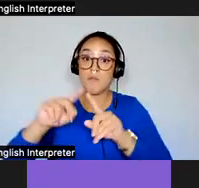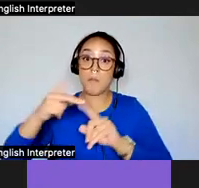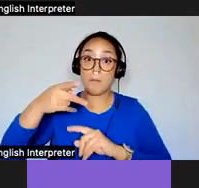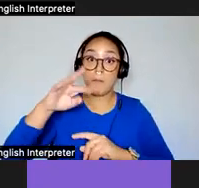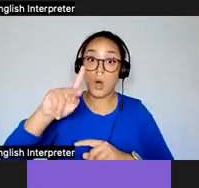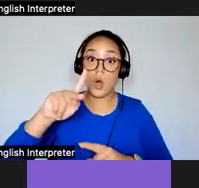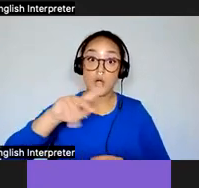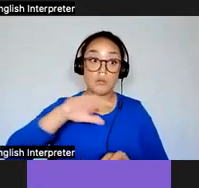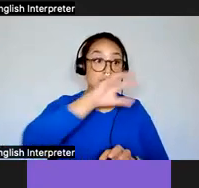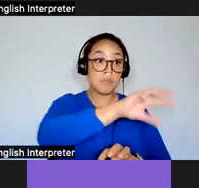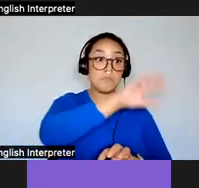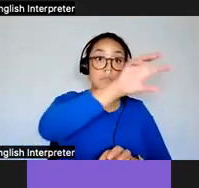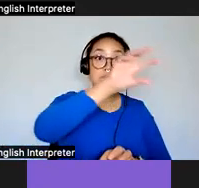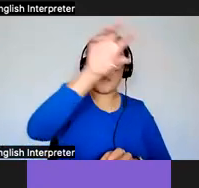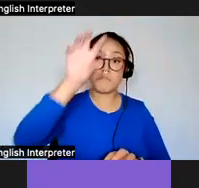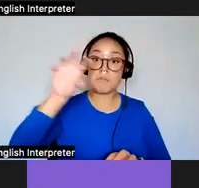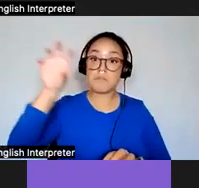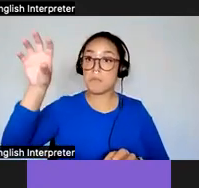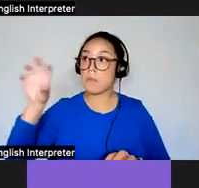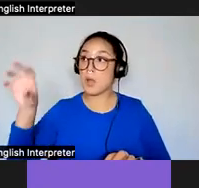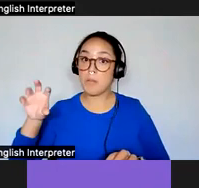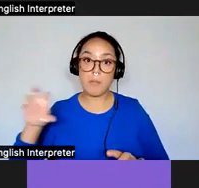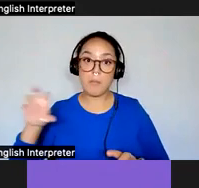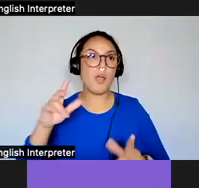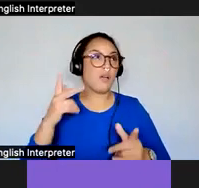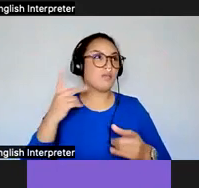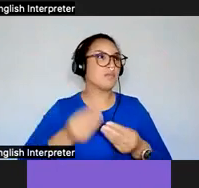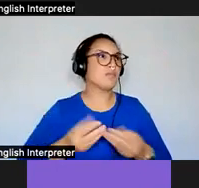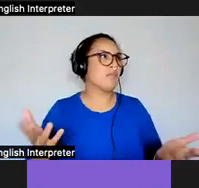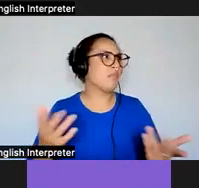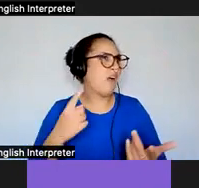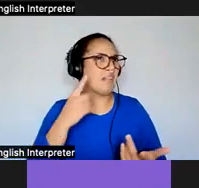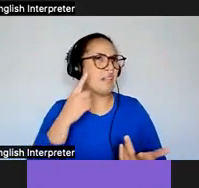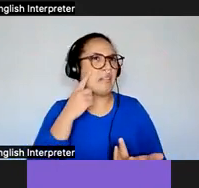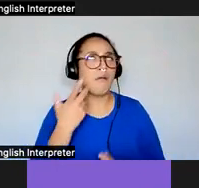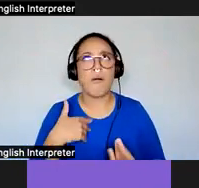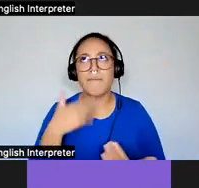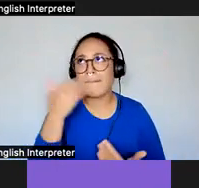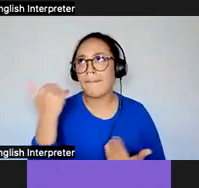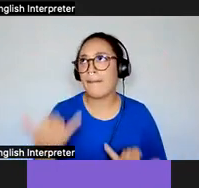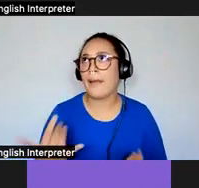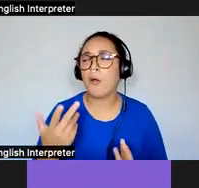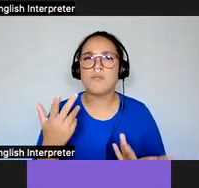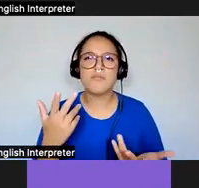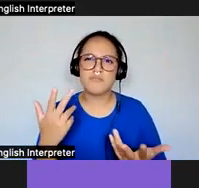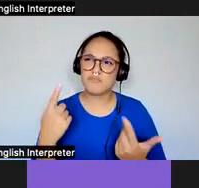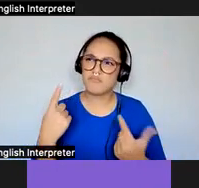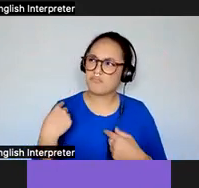So we distribute about, oh goodness, I forget now, I think in the past, we ordered upwards